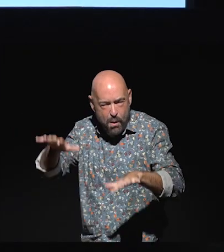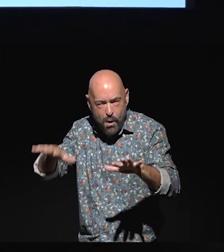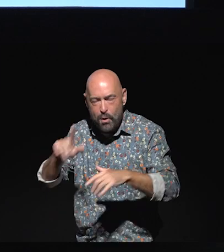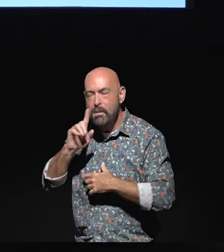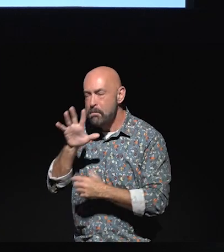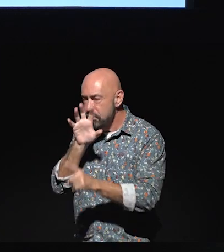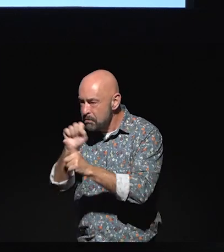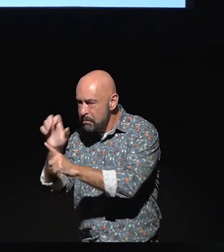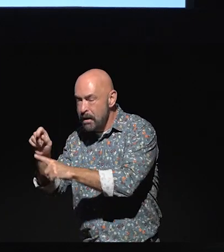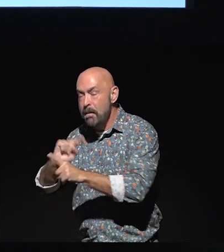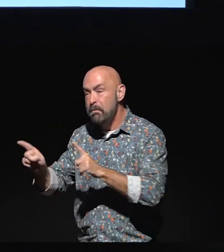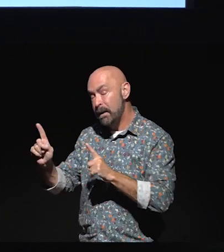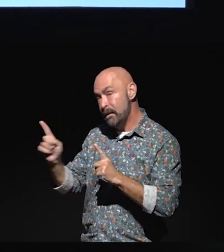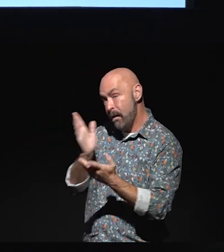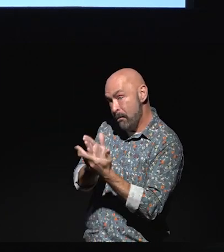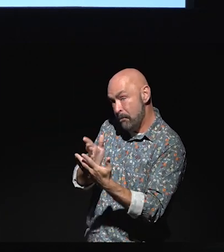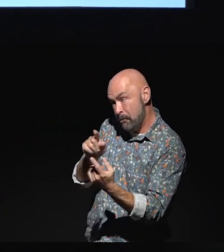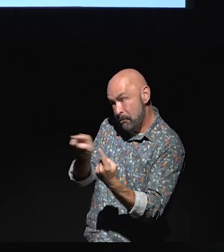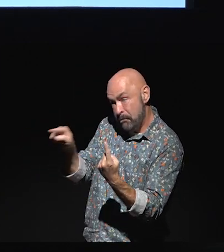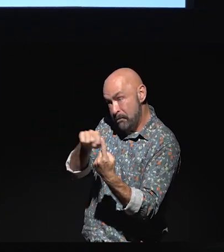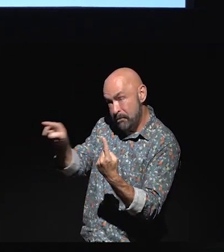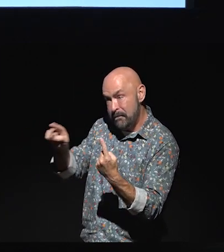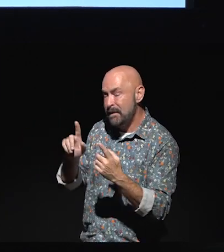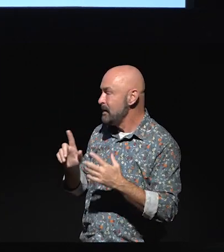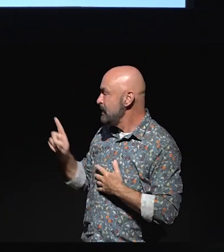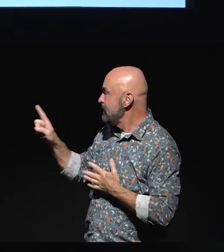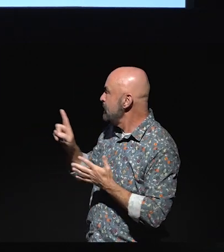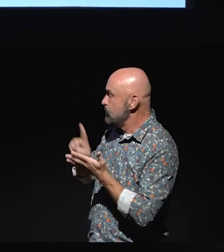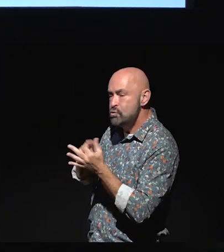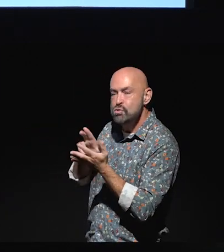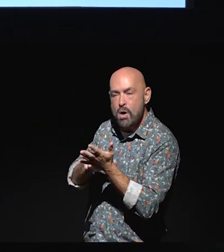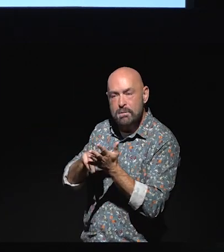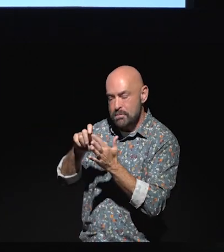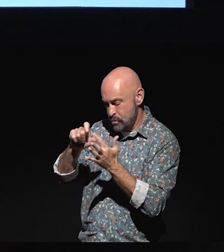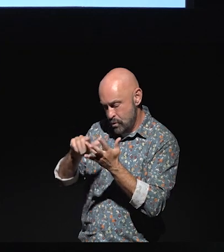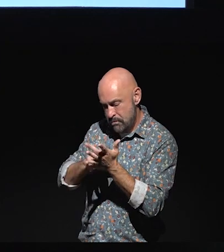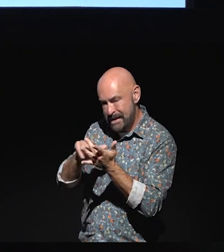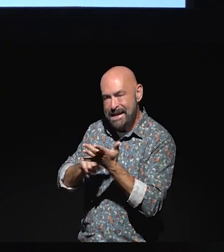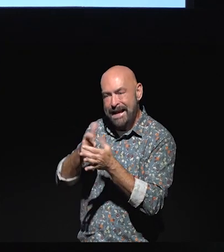but do not resemble one another at all. Jean-Dominique-Auguste Ingres's